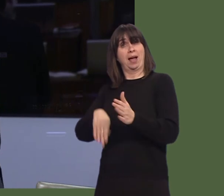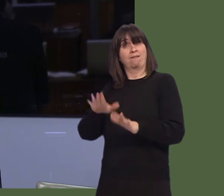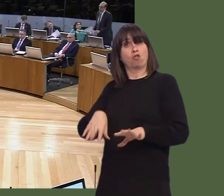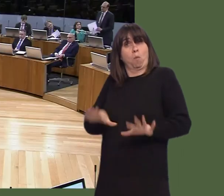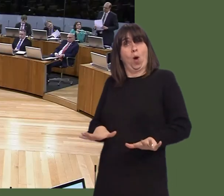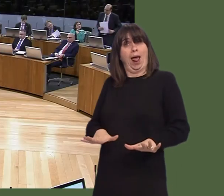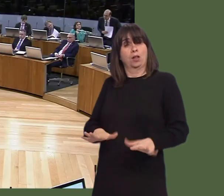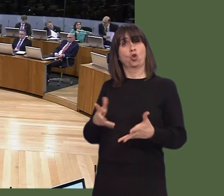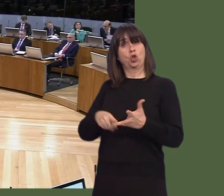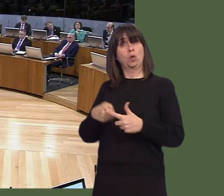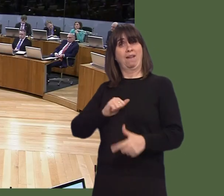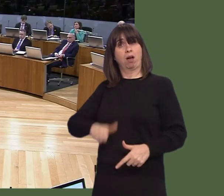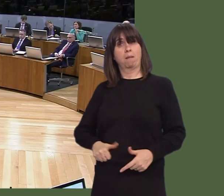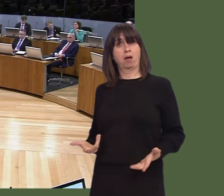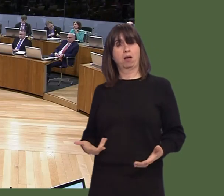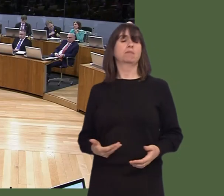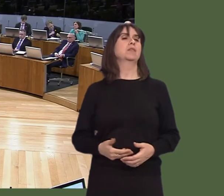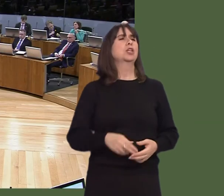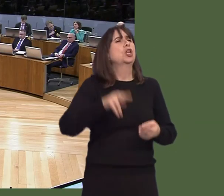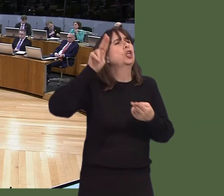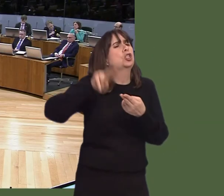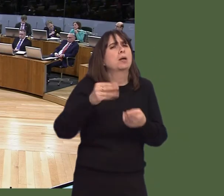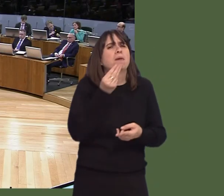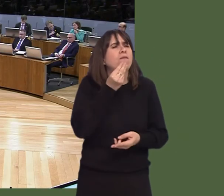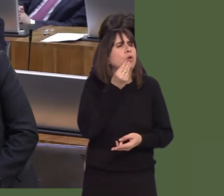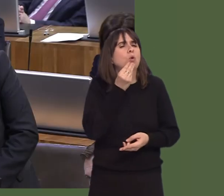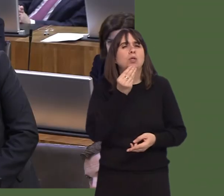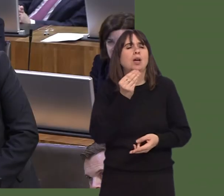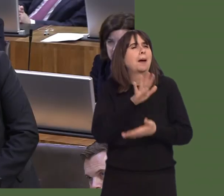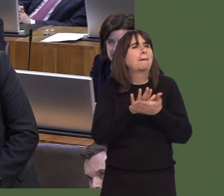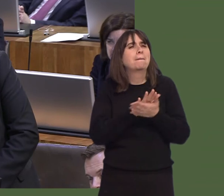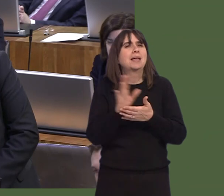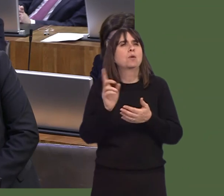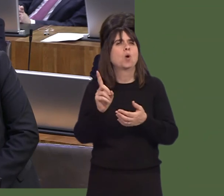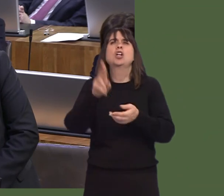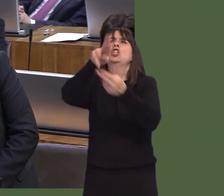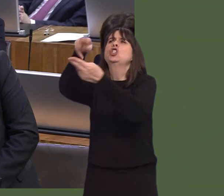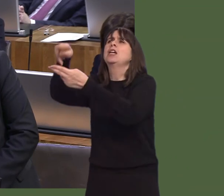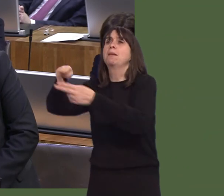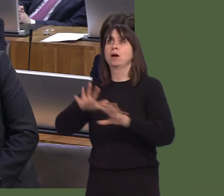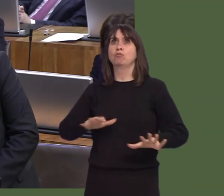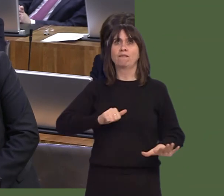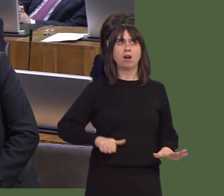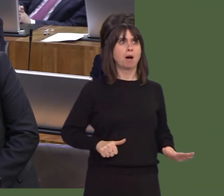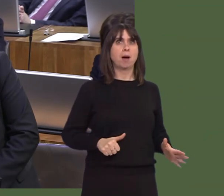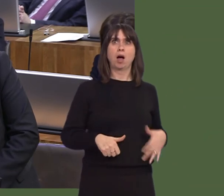I know that border exceptionally well, and I know it's impossible to see it, if that's